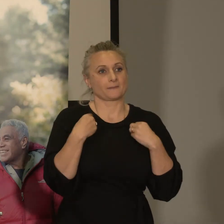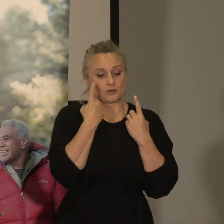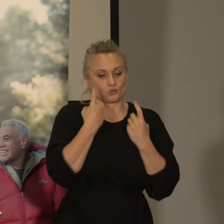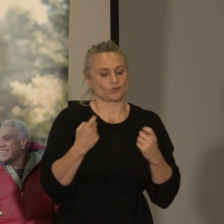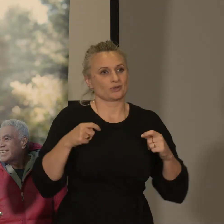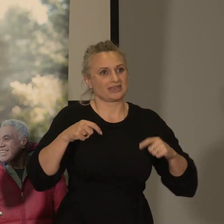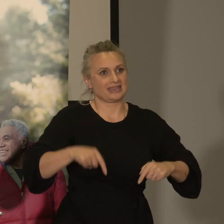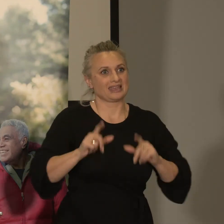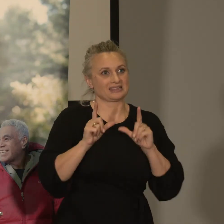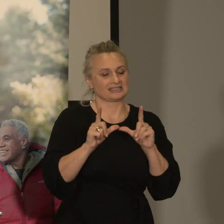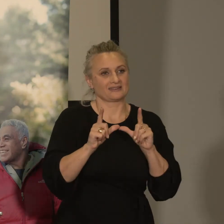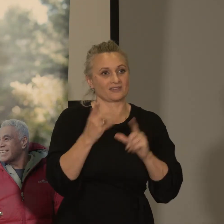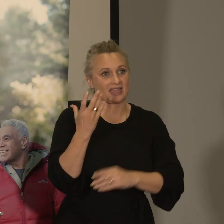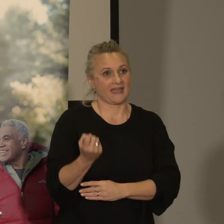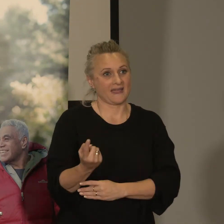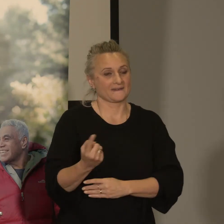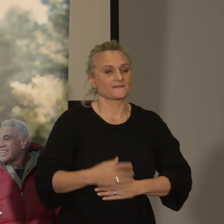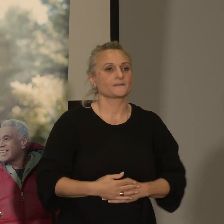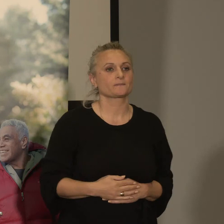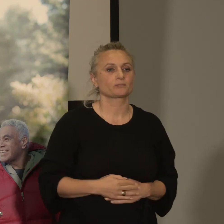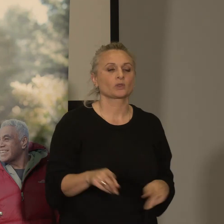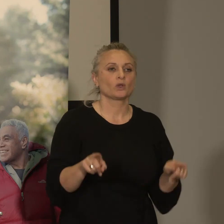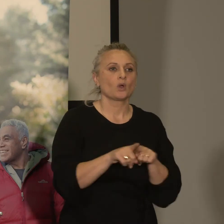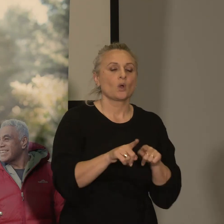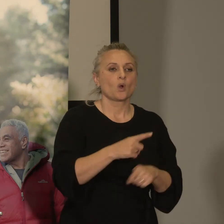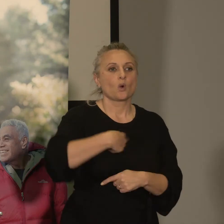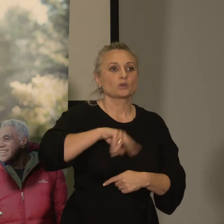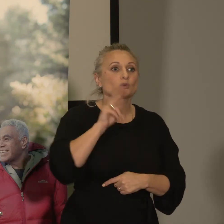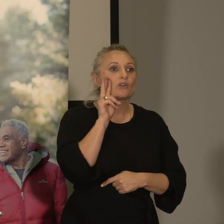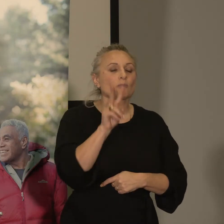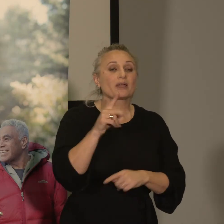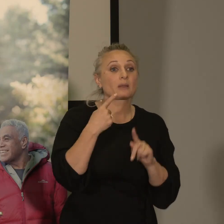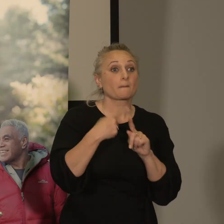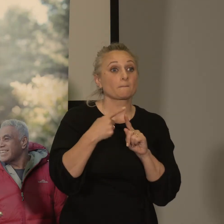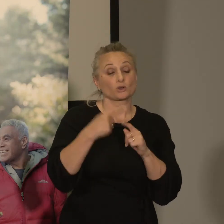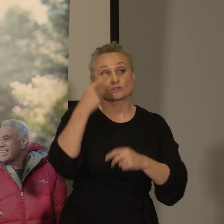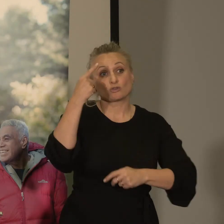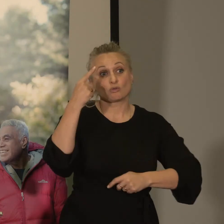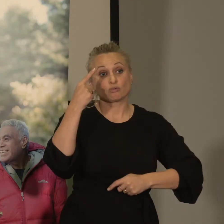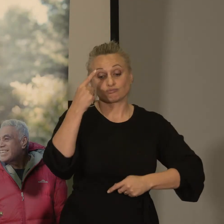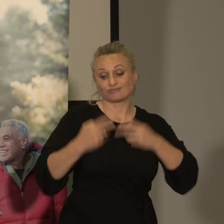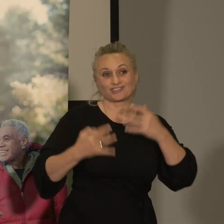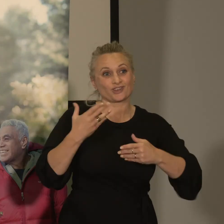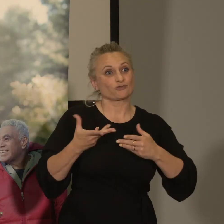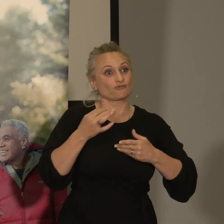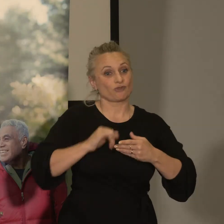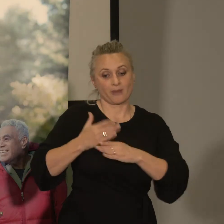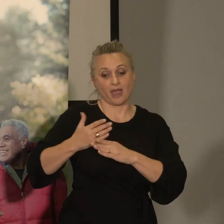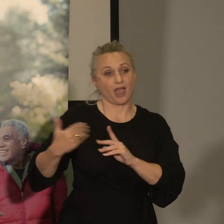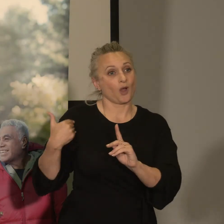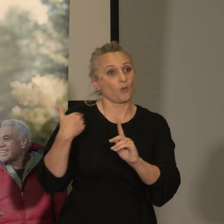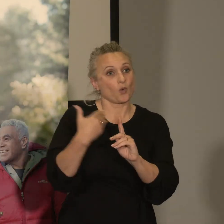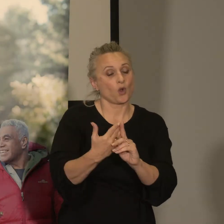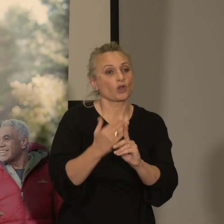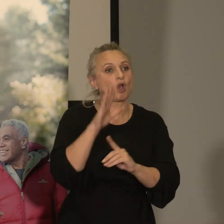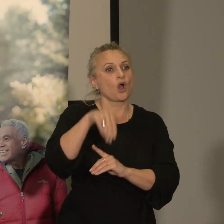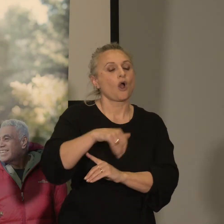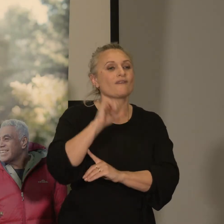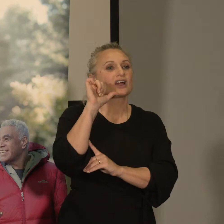workers who are working abroad to return to New Zealand. We have already seen positive results from this work with